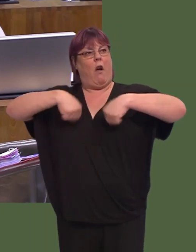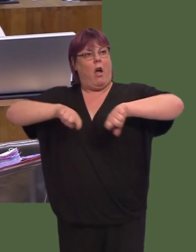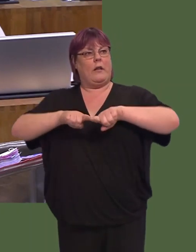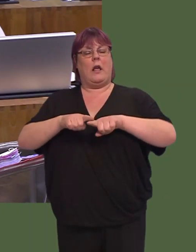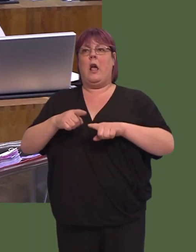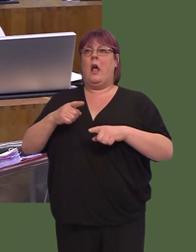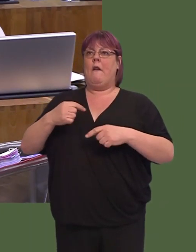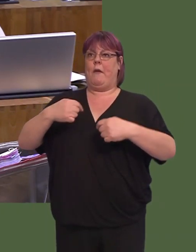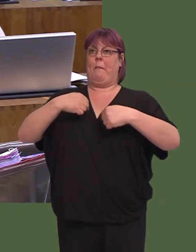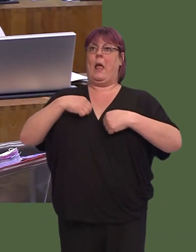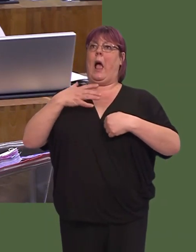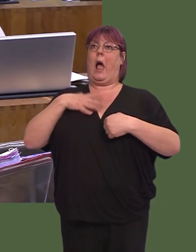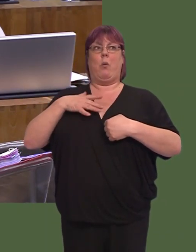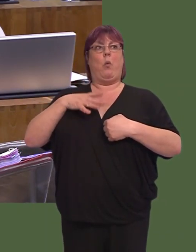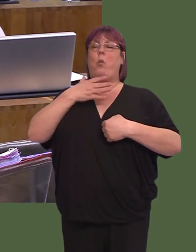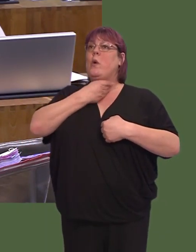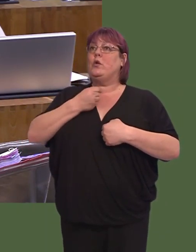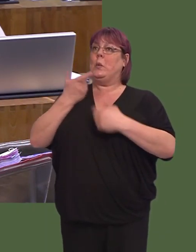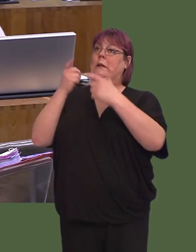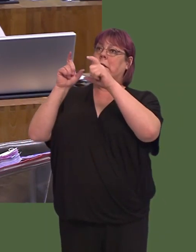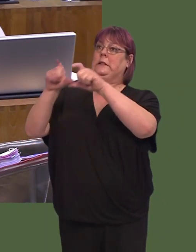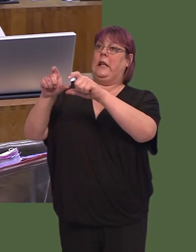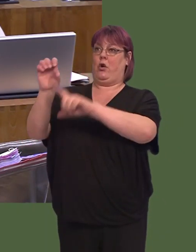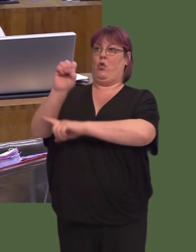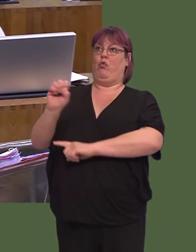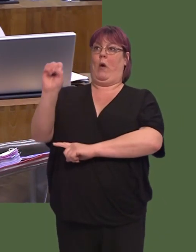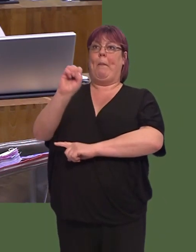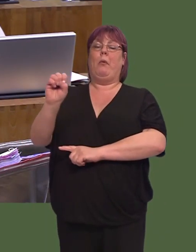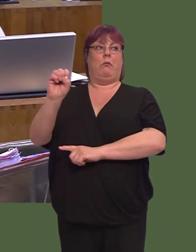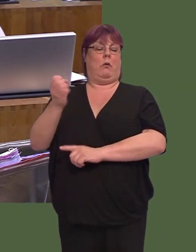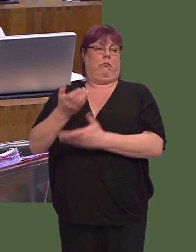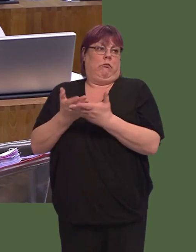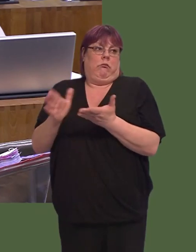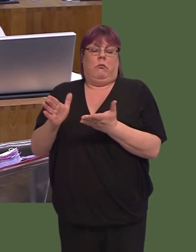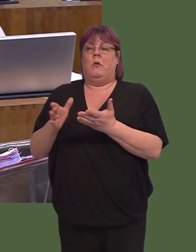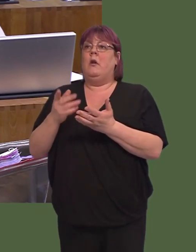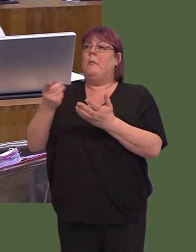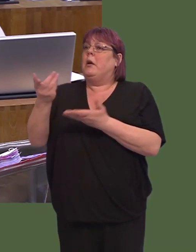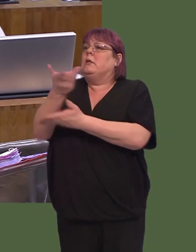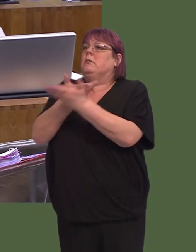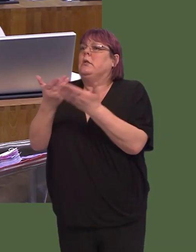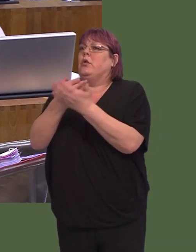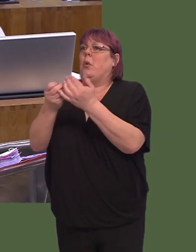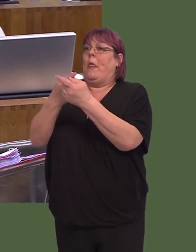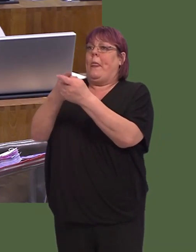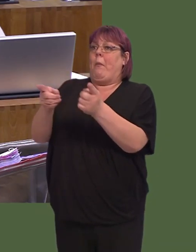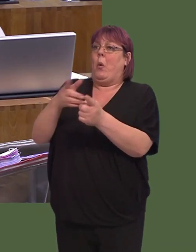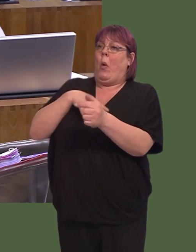I'm a remainer, I make no bones about it. But clearly, in a negotiation, we need to get the best deal, and a negotiation is a